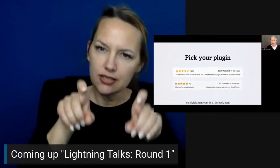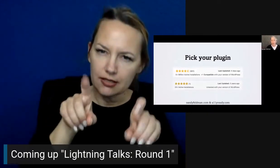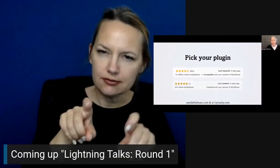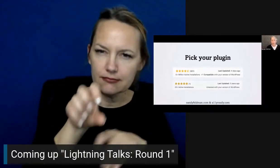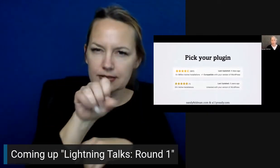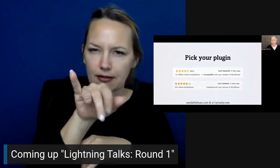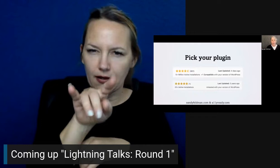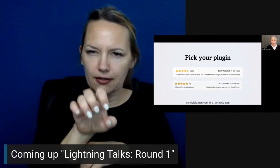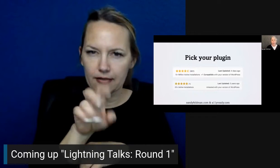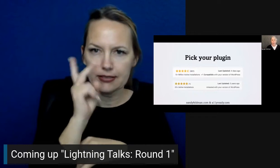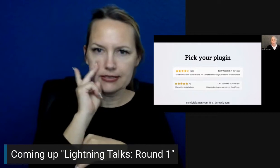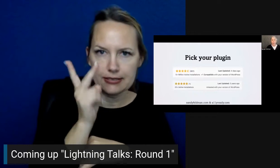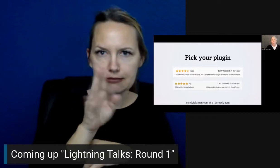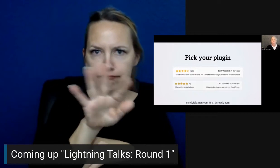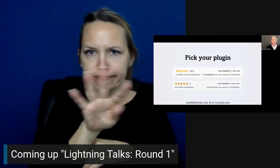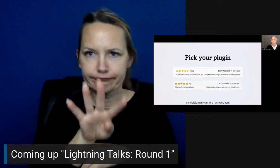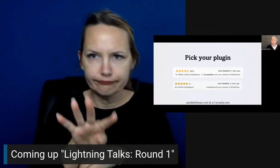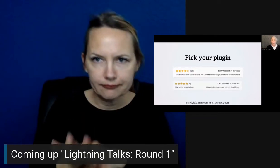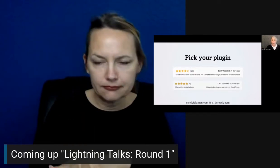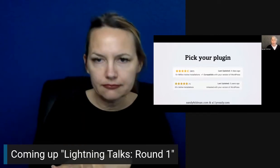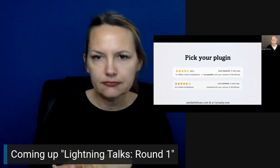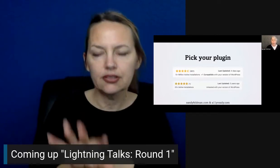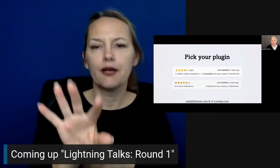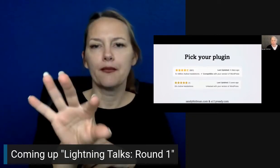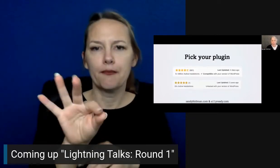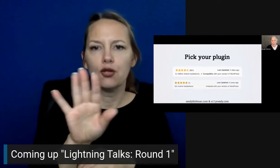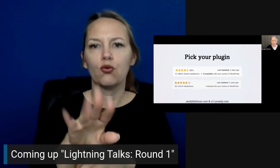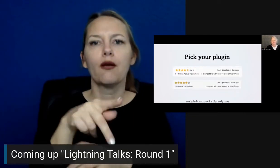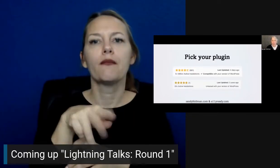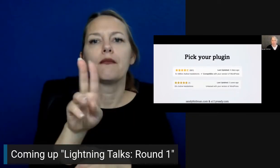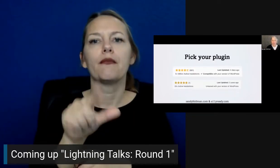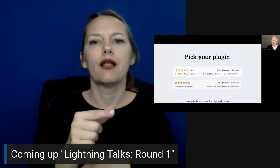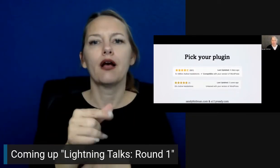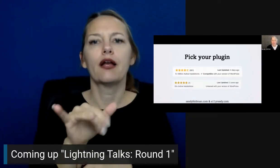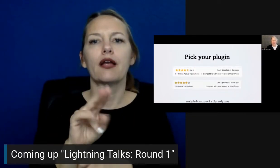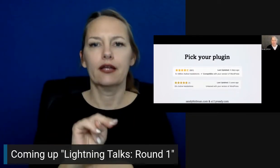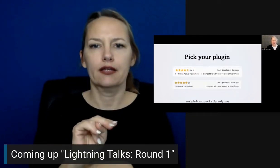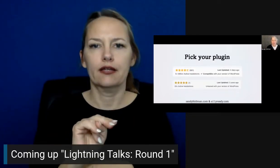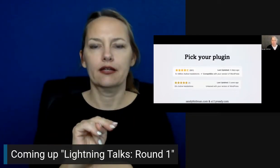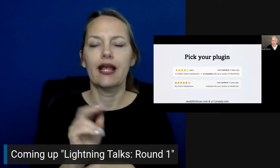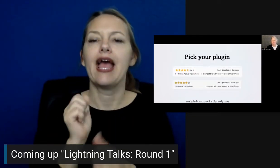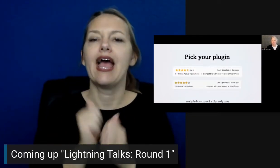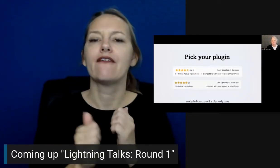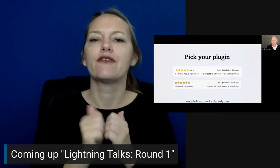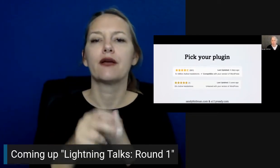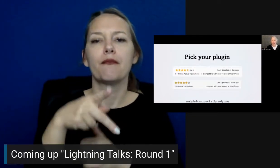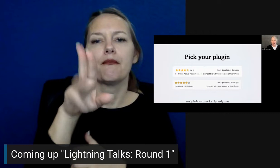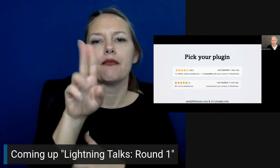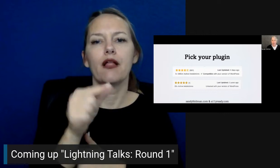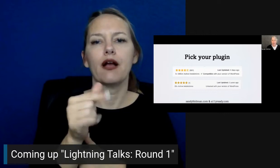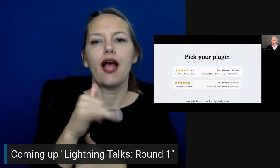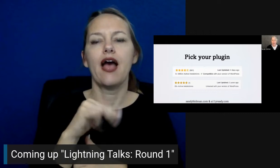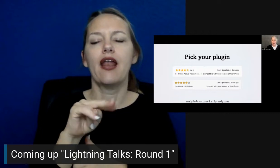of shape it's in, pick your plug-in. Every plug-in has got information associated with it.